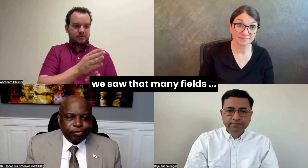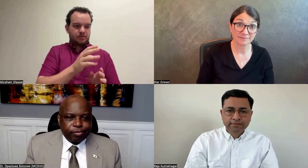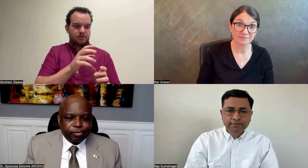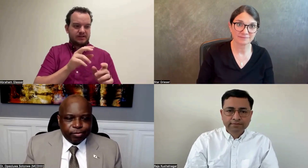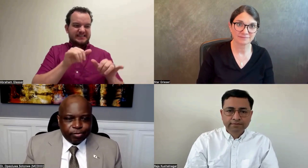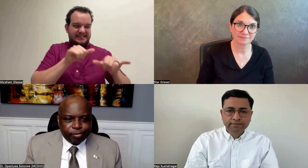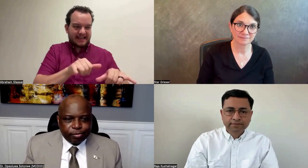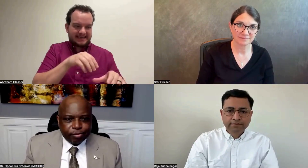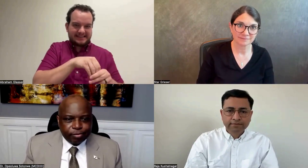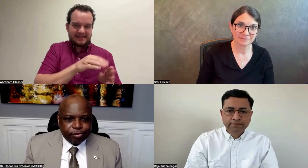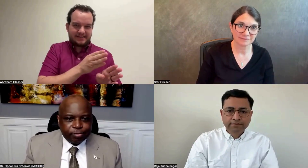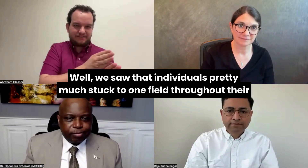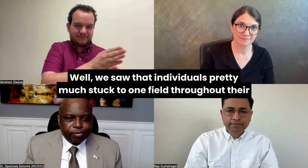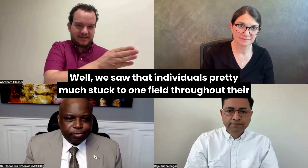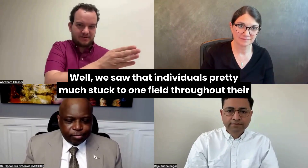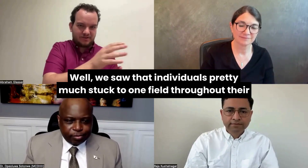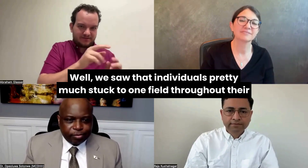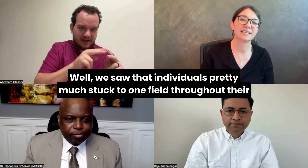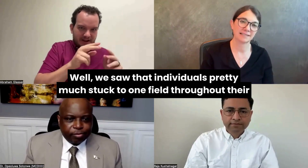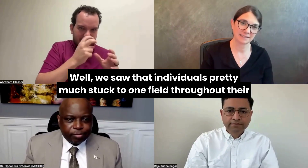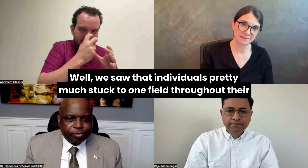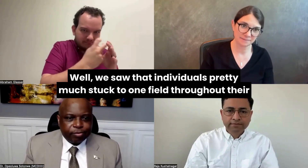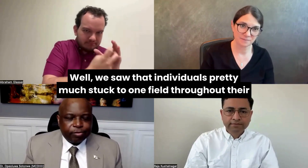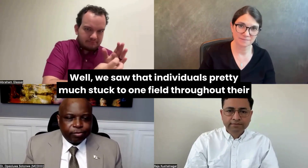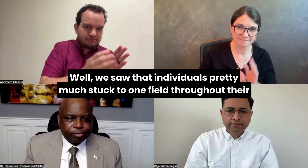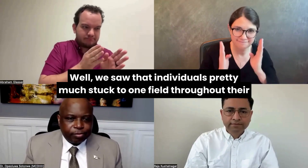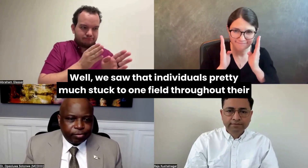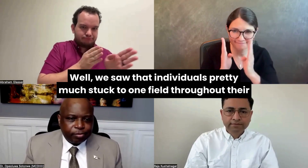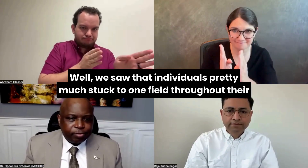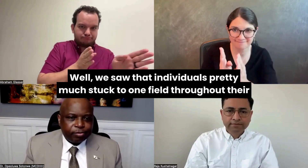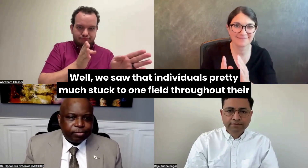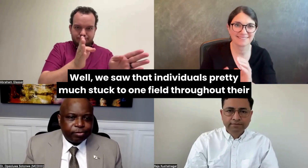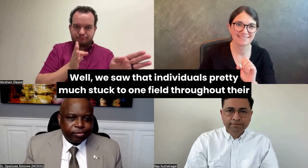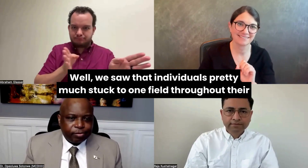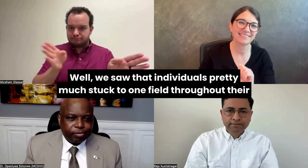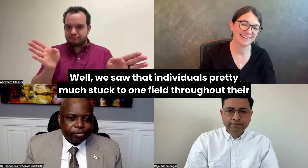Well, we saw that individuals pretty much stuck to one field throughout their